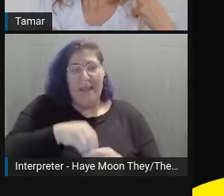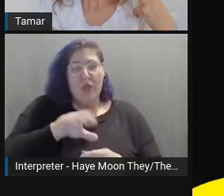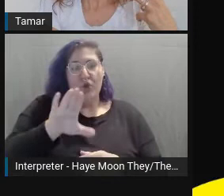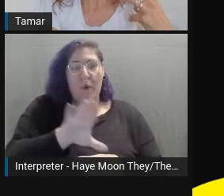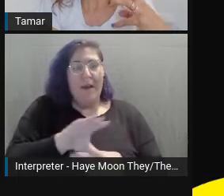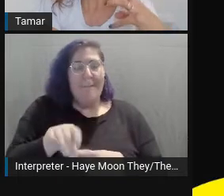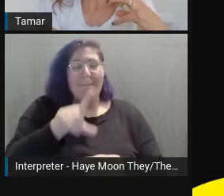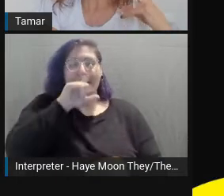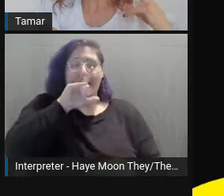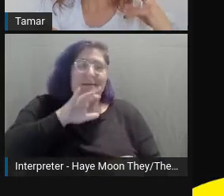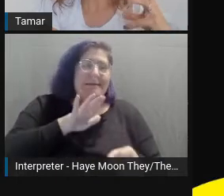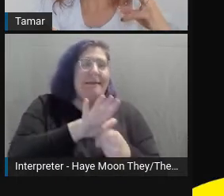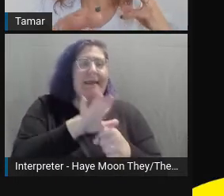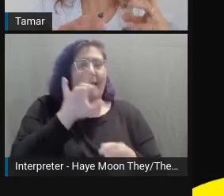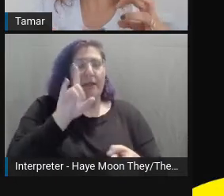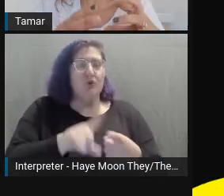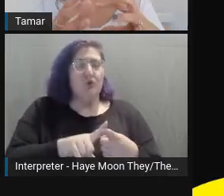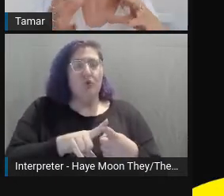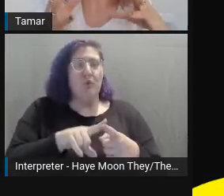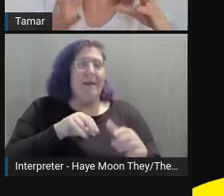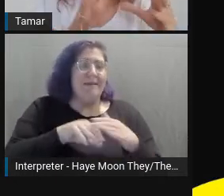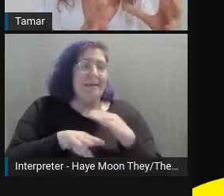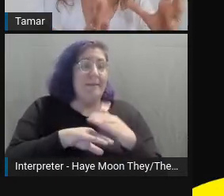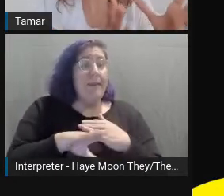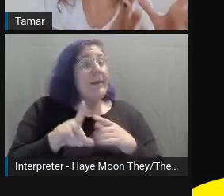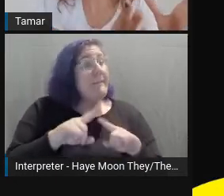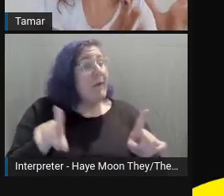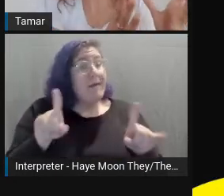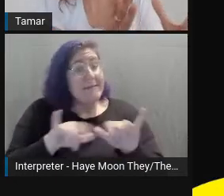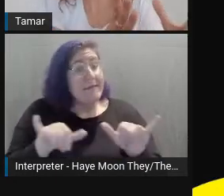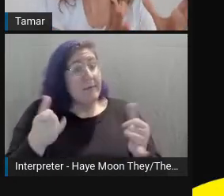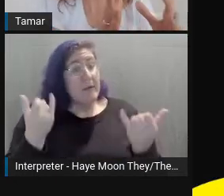Yet, we still suggest that if you're looking for keyboard functionality,